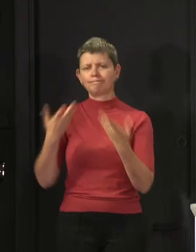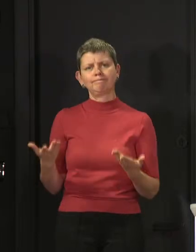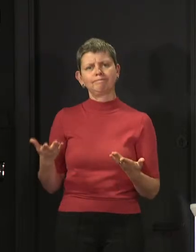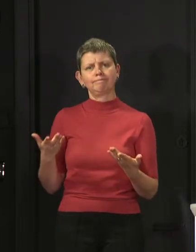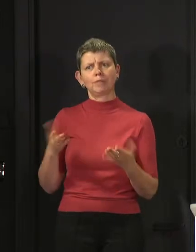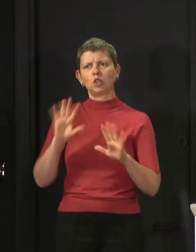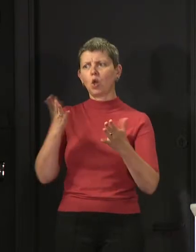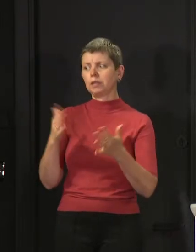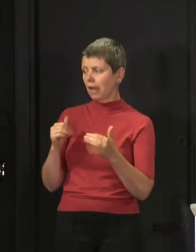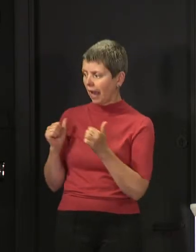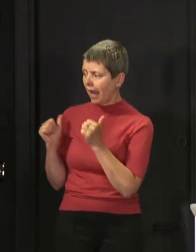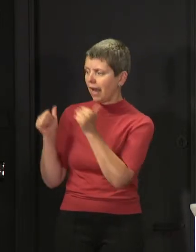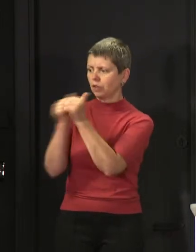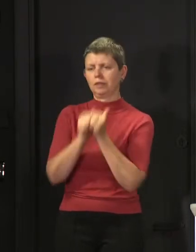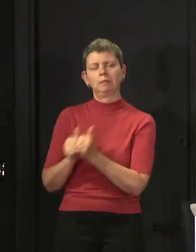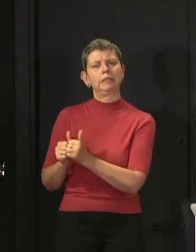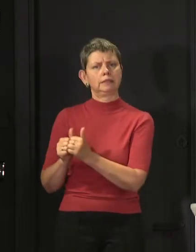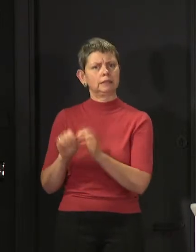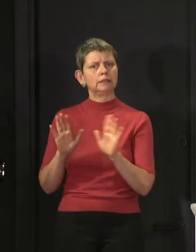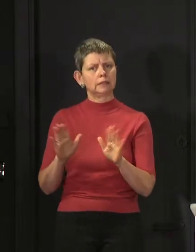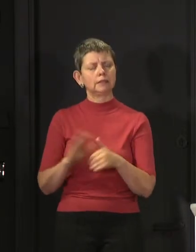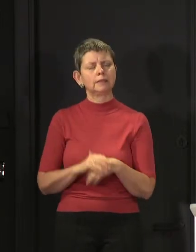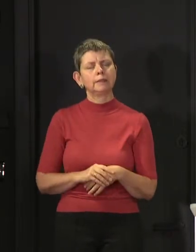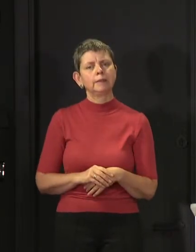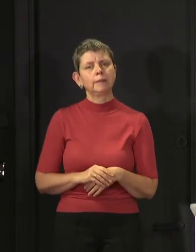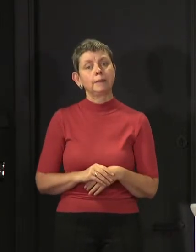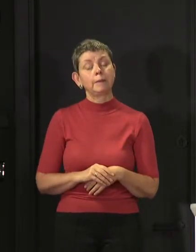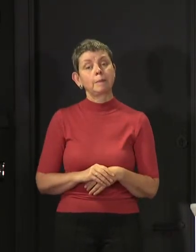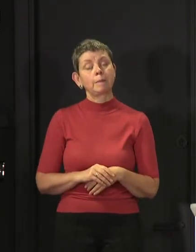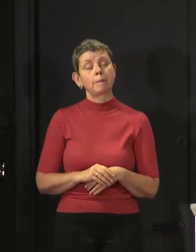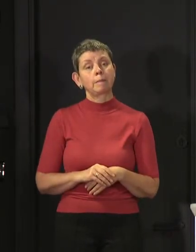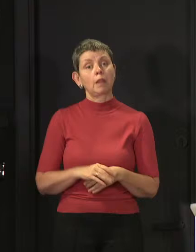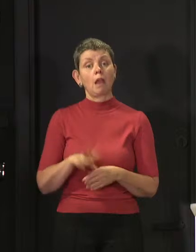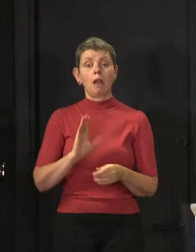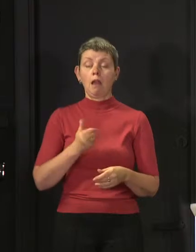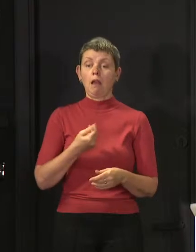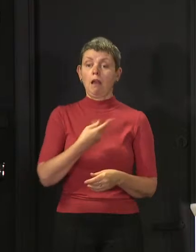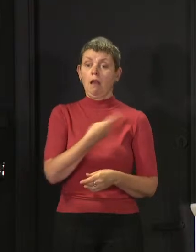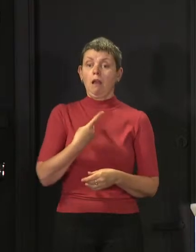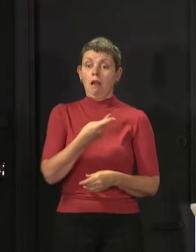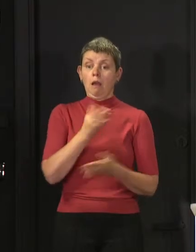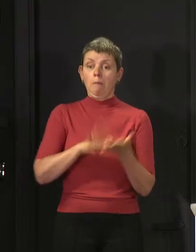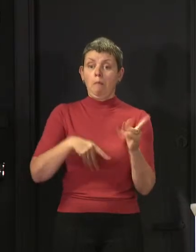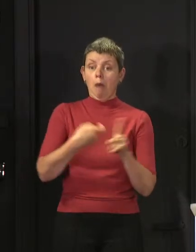agreement as we think it should be. I speak to Mark Drakeford regularly as you know, I